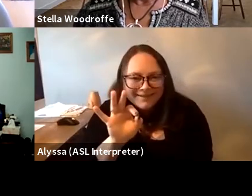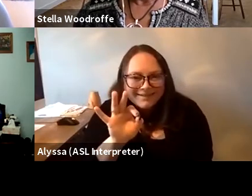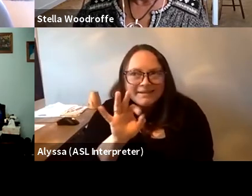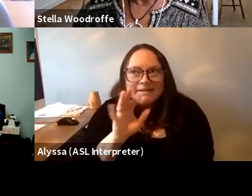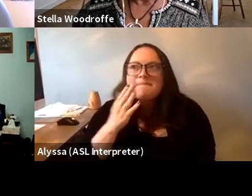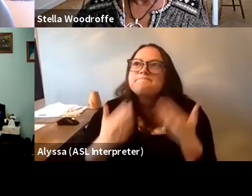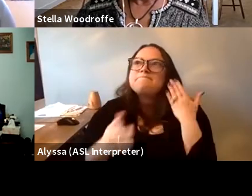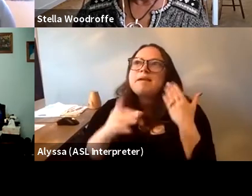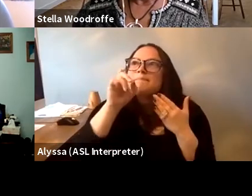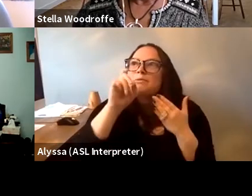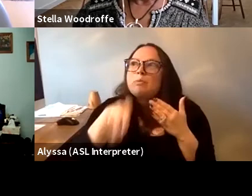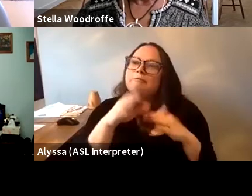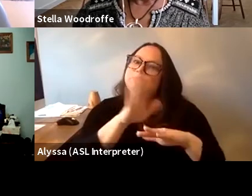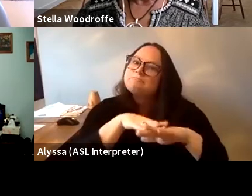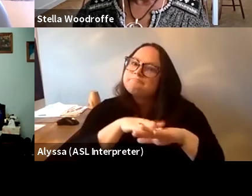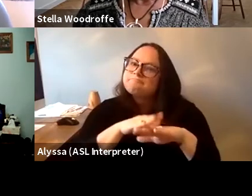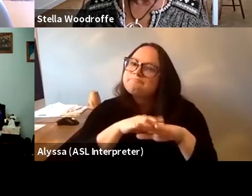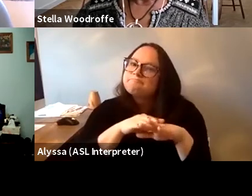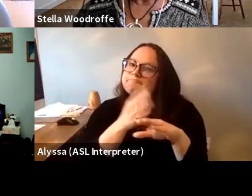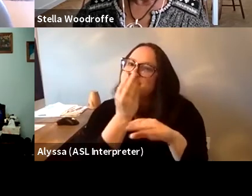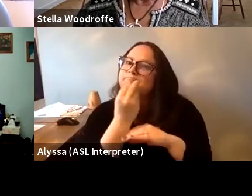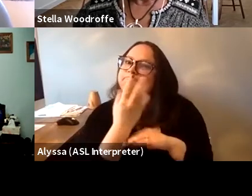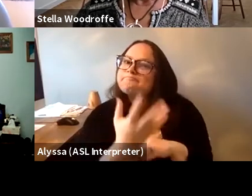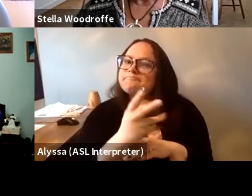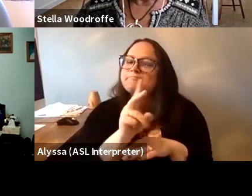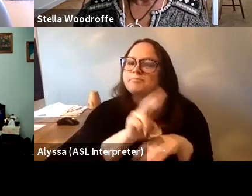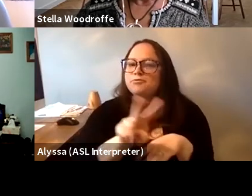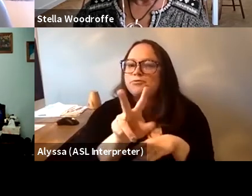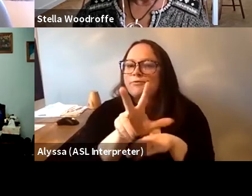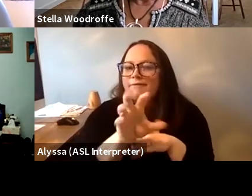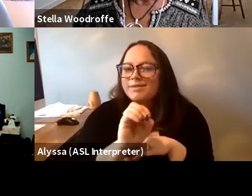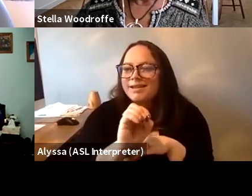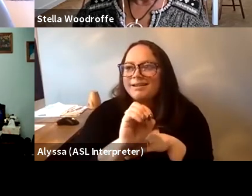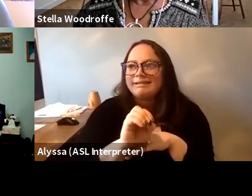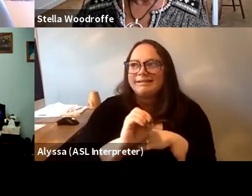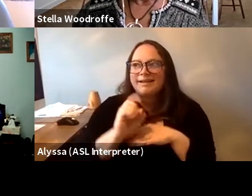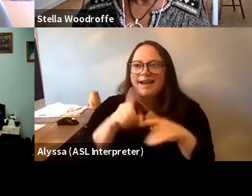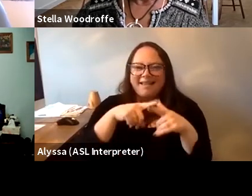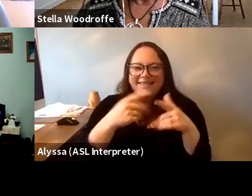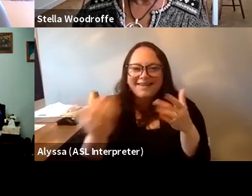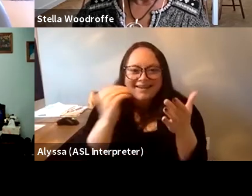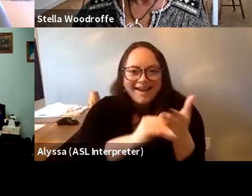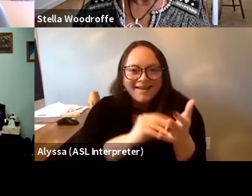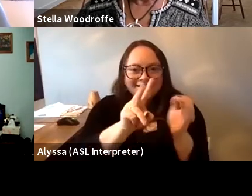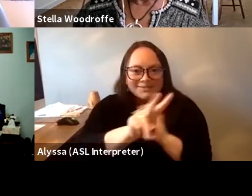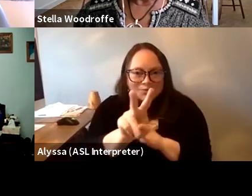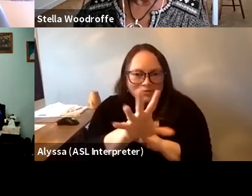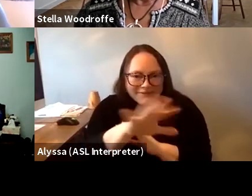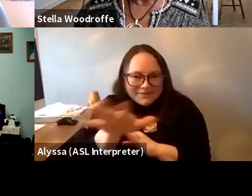2:50. And just give him a second warning, because you know, it's this he's, overwhelmed and excited to just